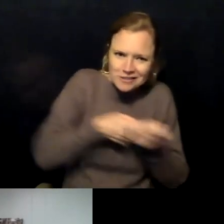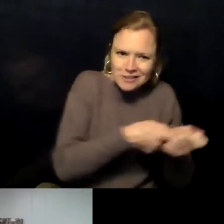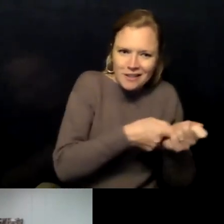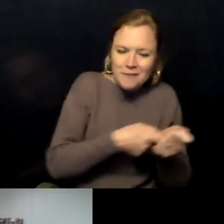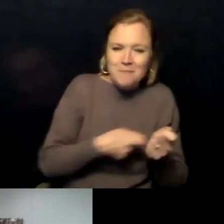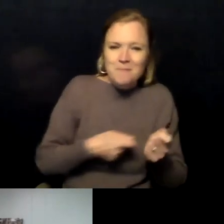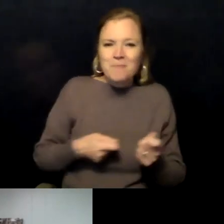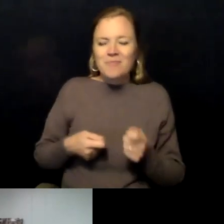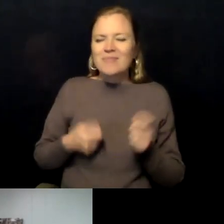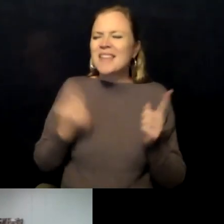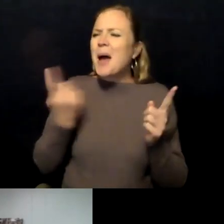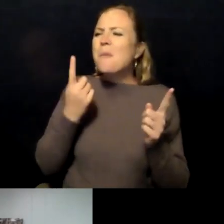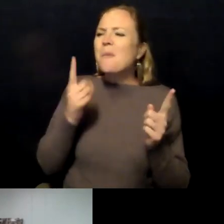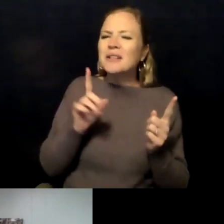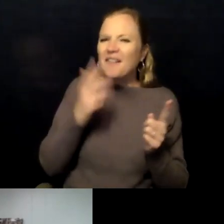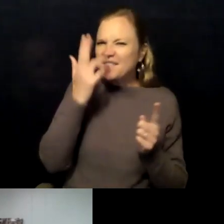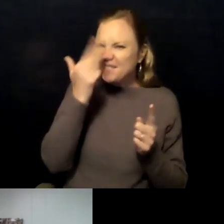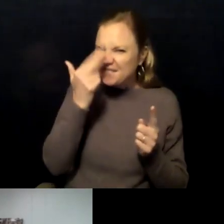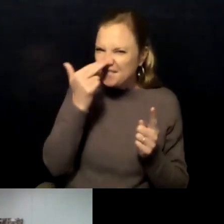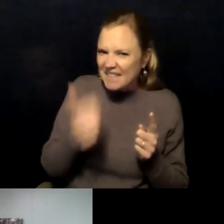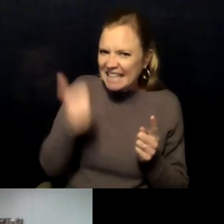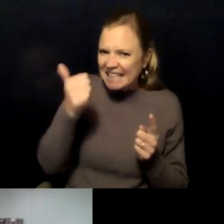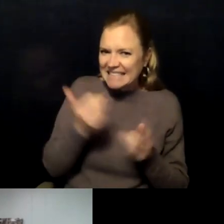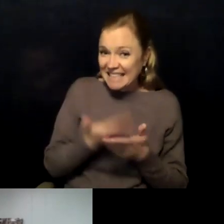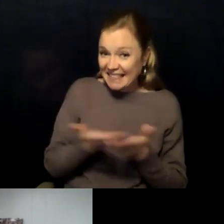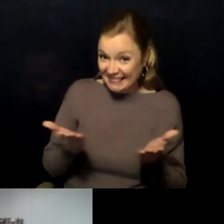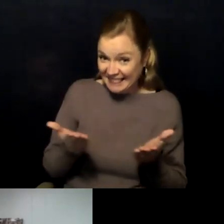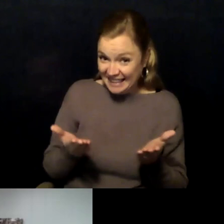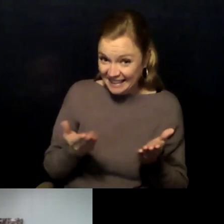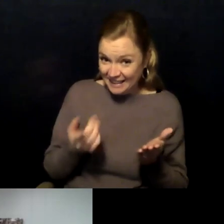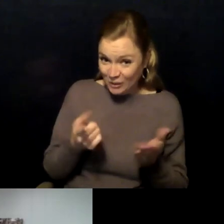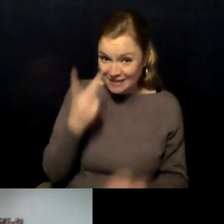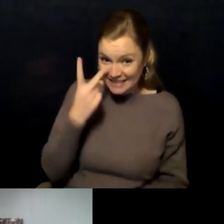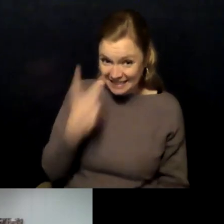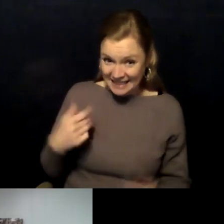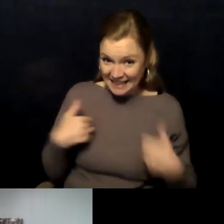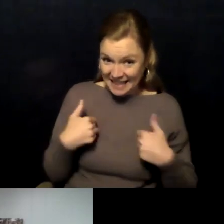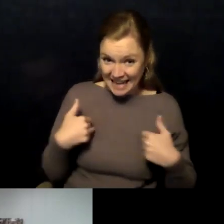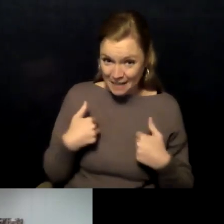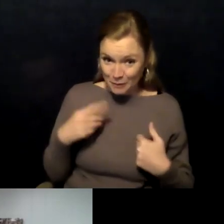you've experienced, or seen an animal do, is that it? Or do you have another funny